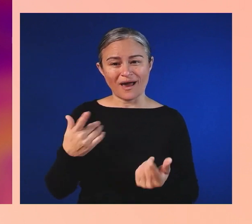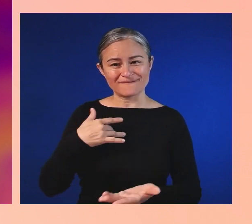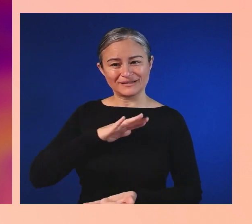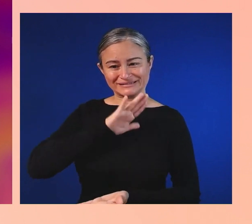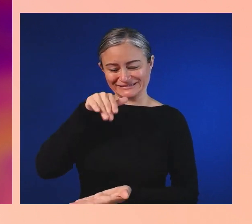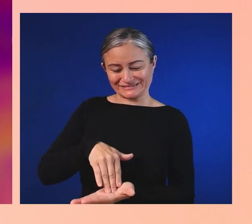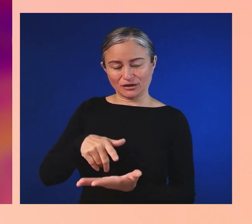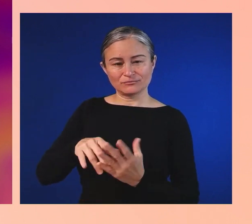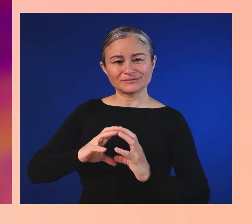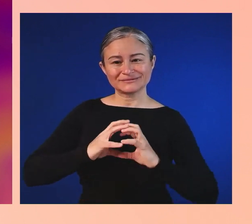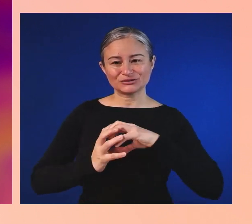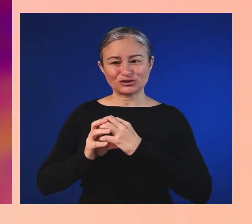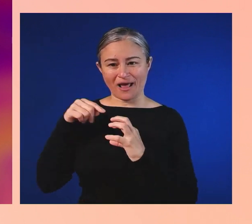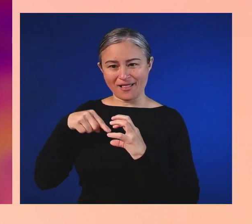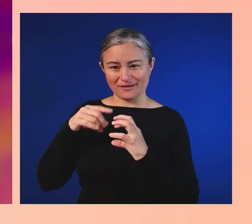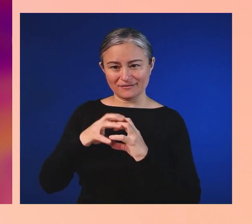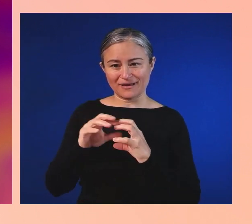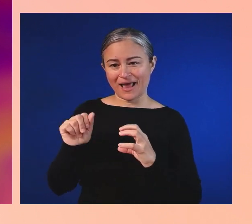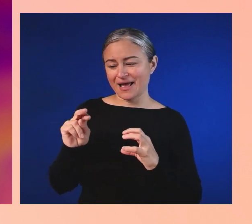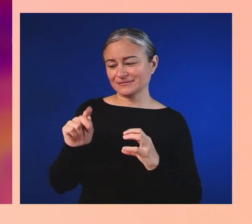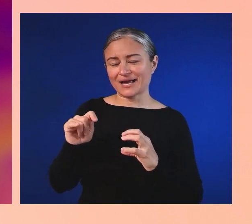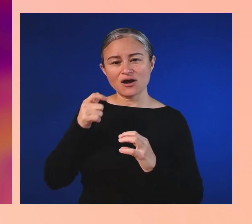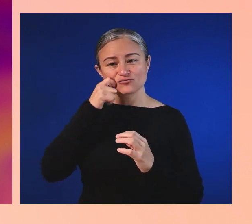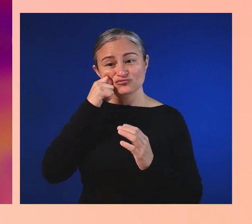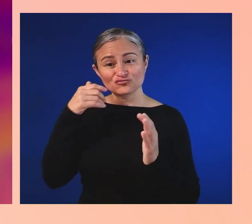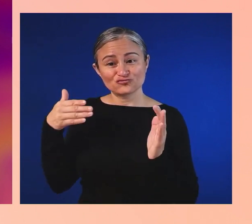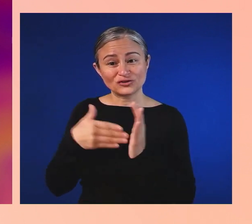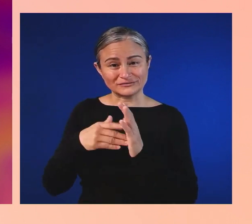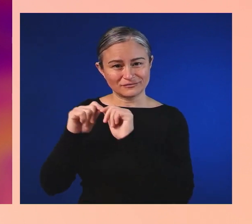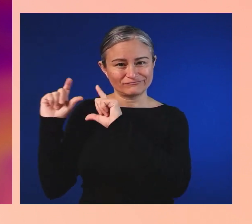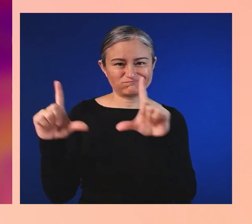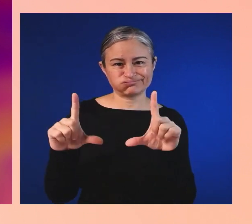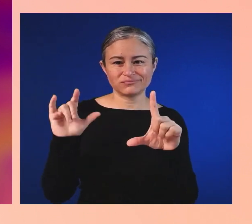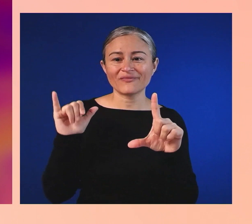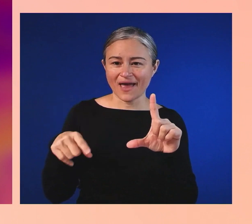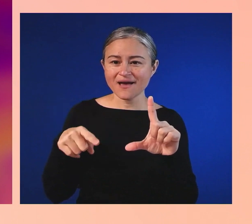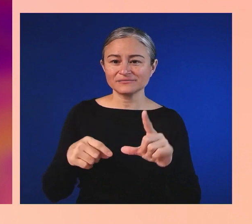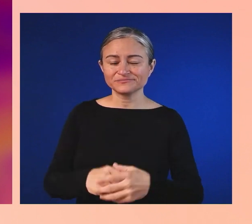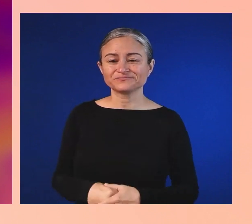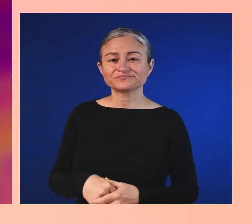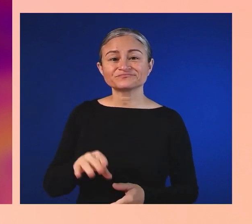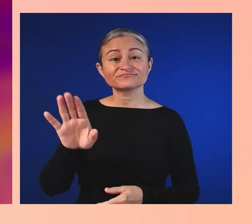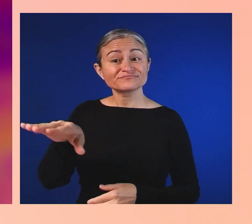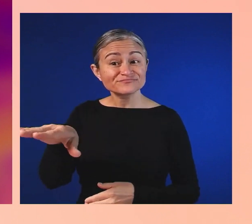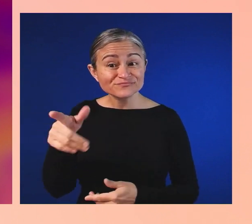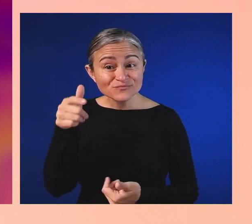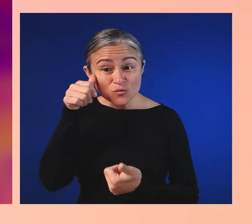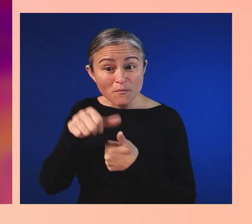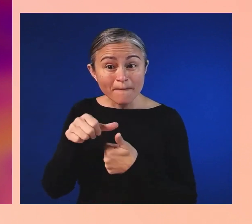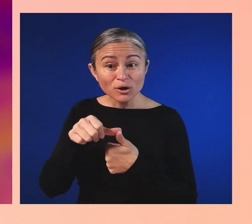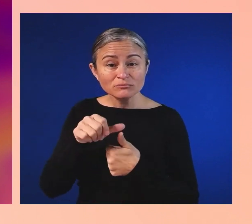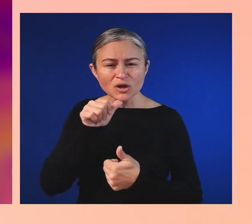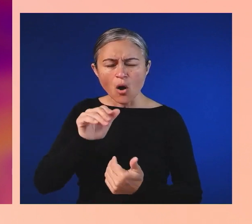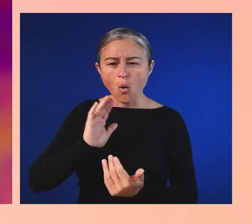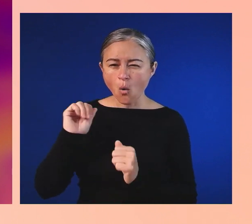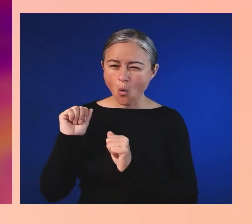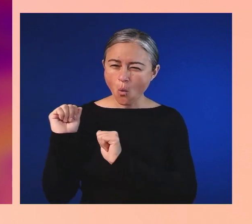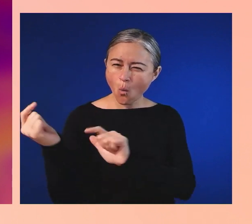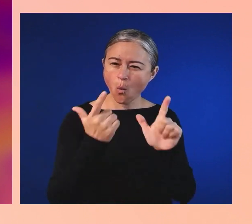You have to remember that not all people have access to equitable technology.